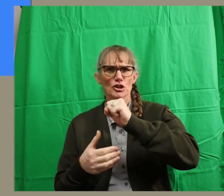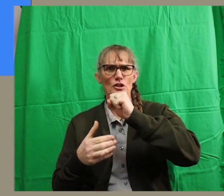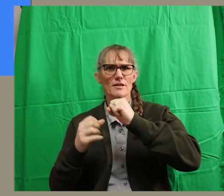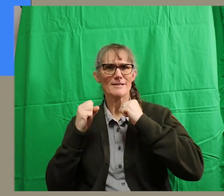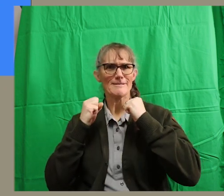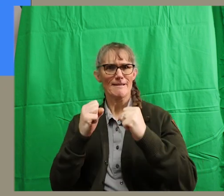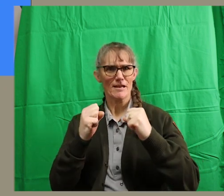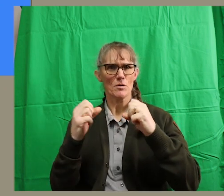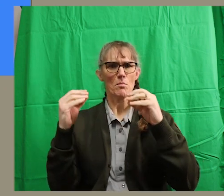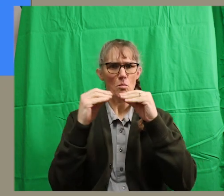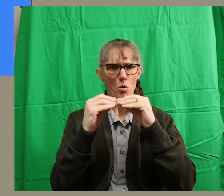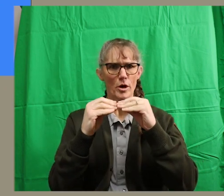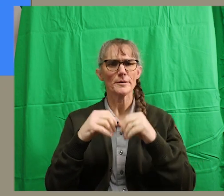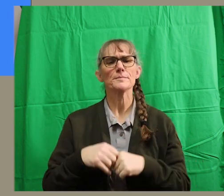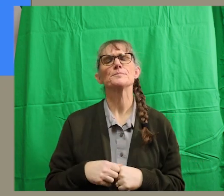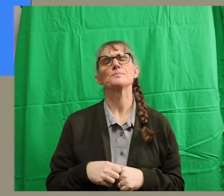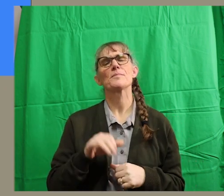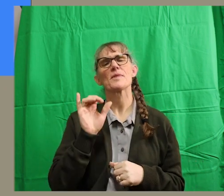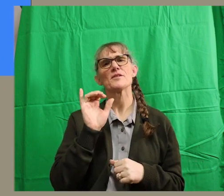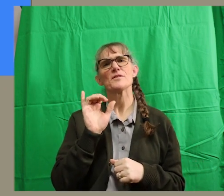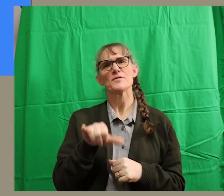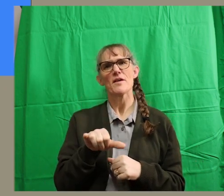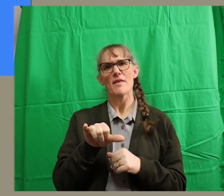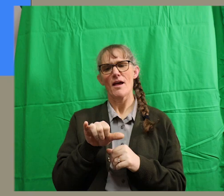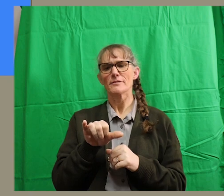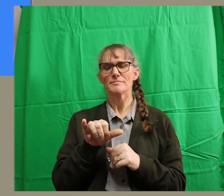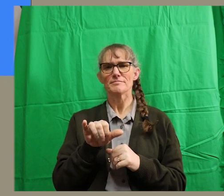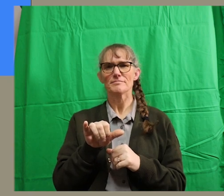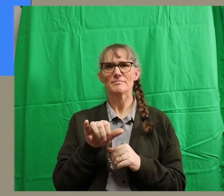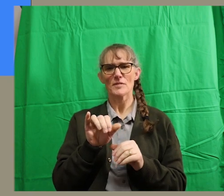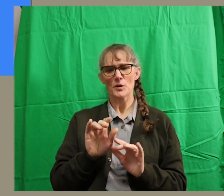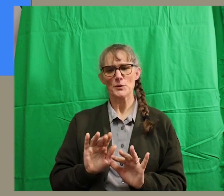So, that magenta arrow shows you the gradual yeeting of Didymoceras.